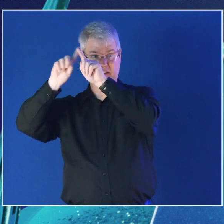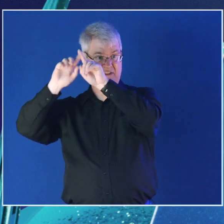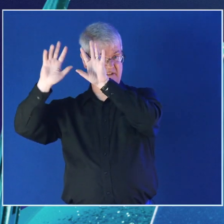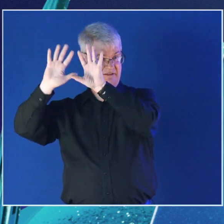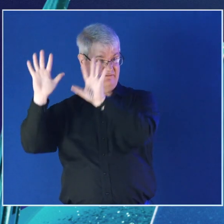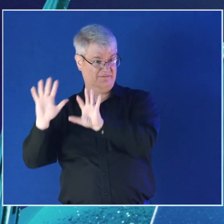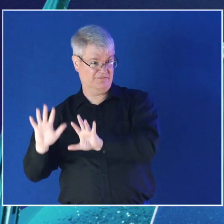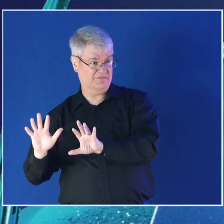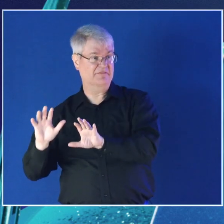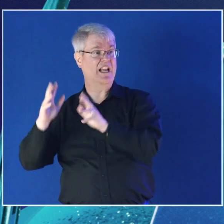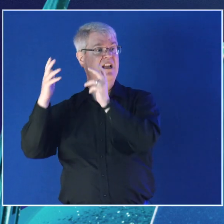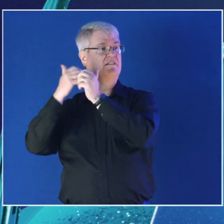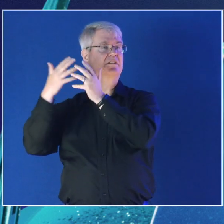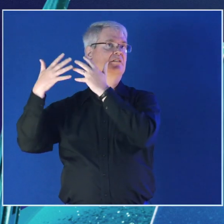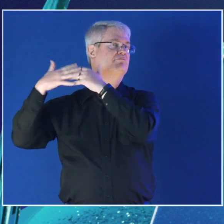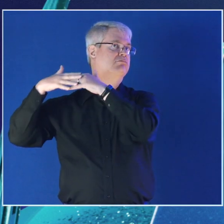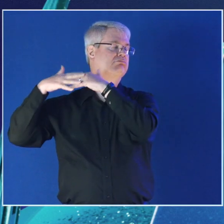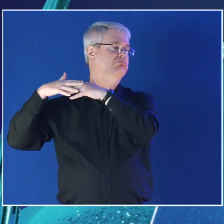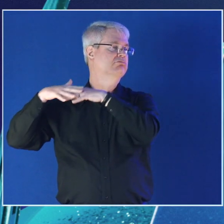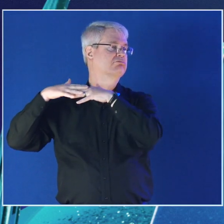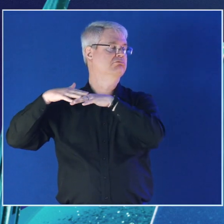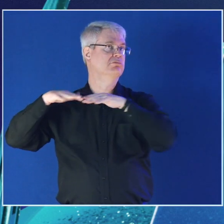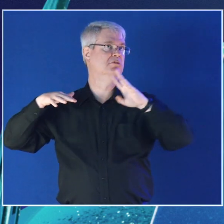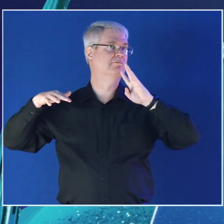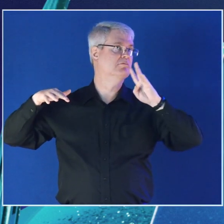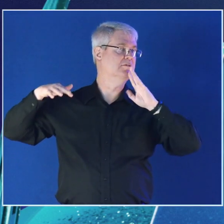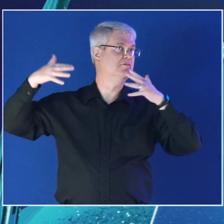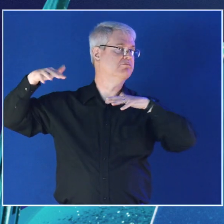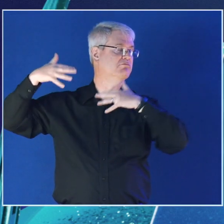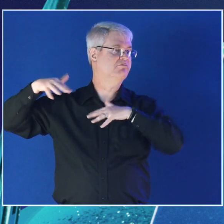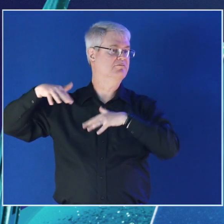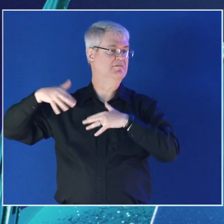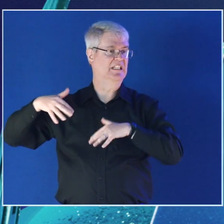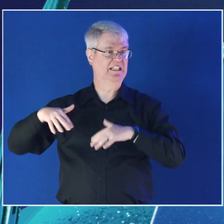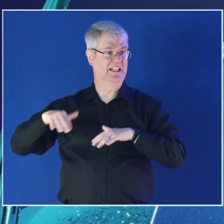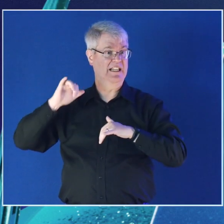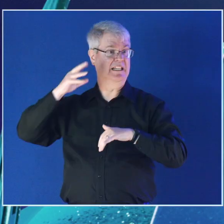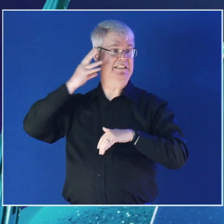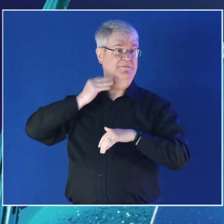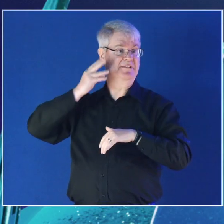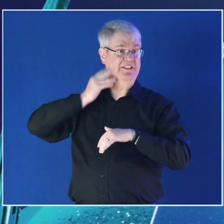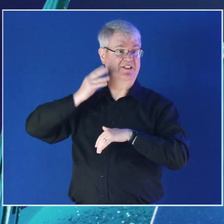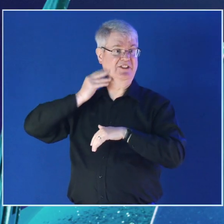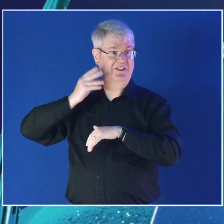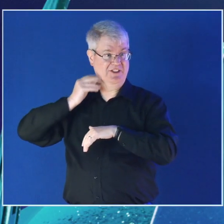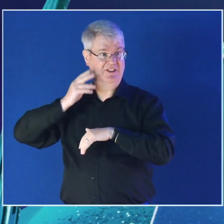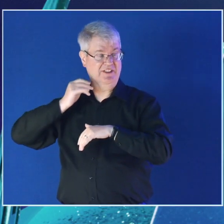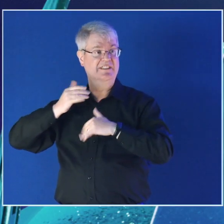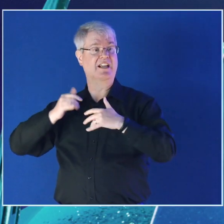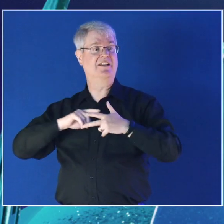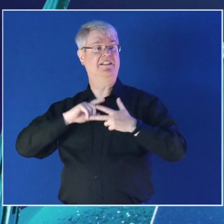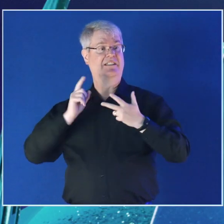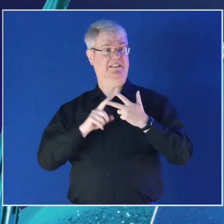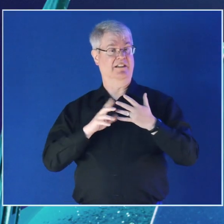Third, transforming experiences using AI. Copilot now helps describe screens, images,